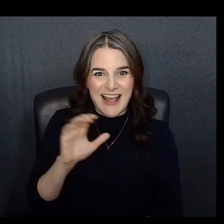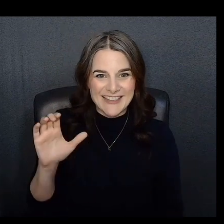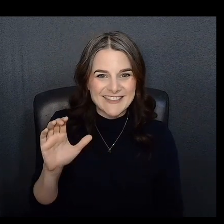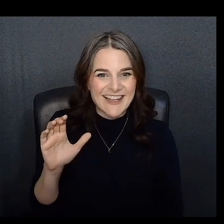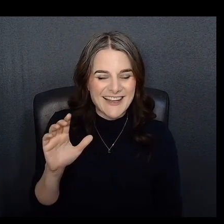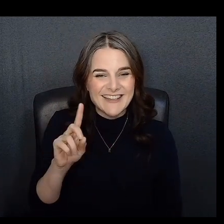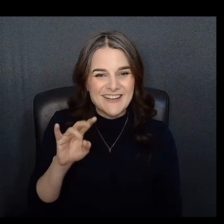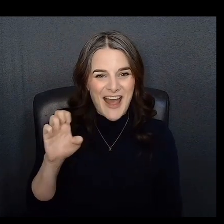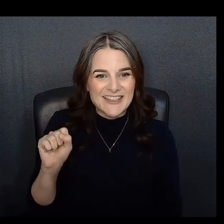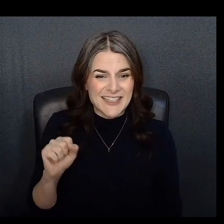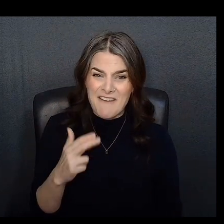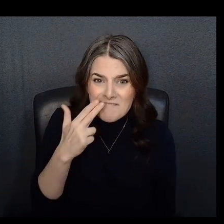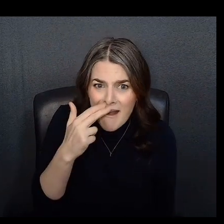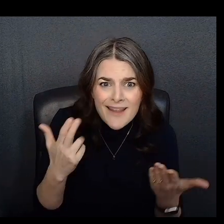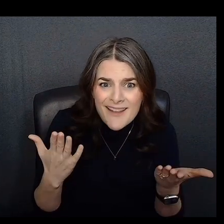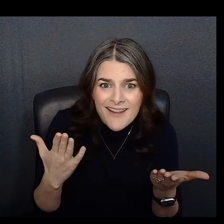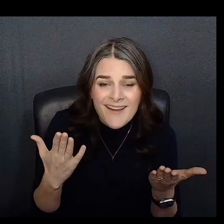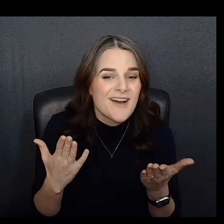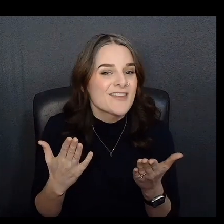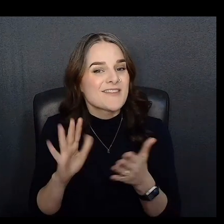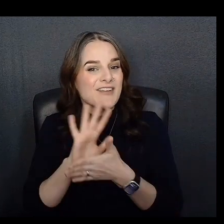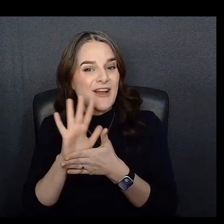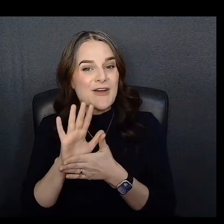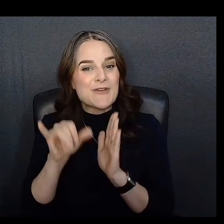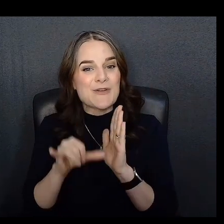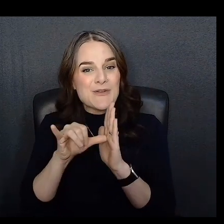There's a video on YouTube of siblings talking at the table,